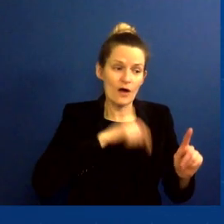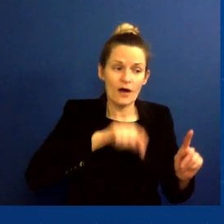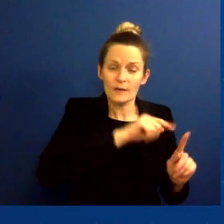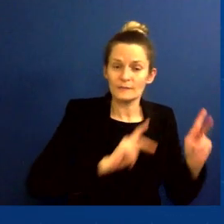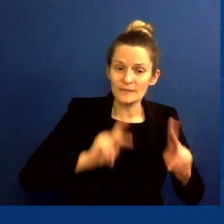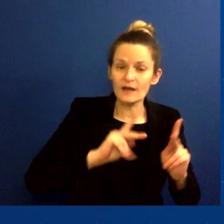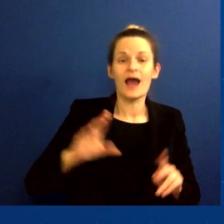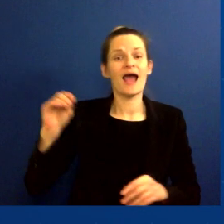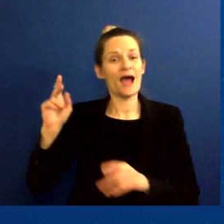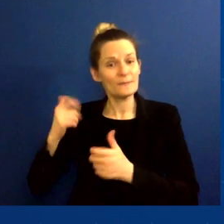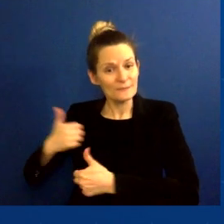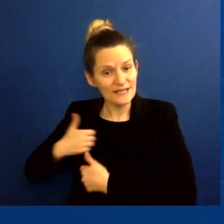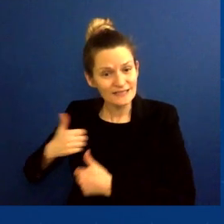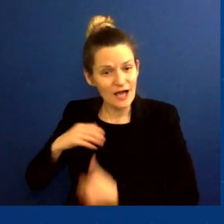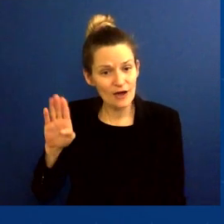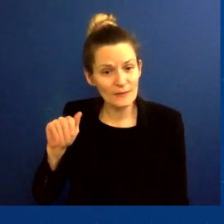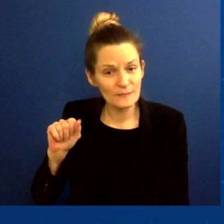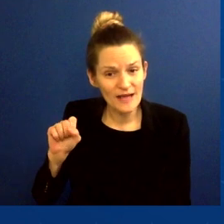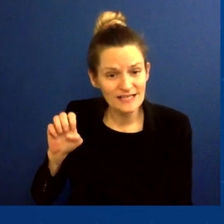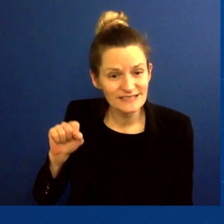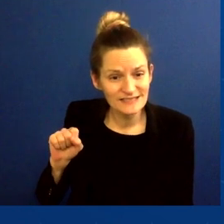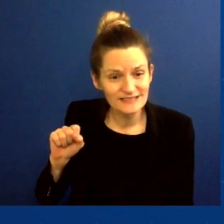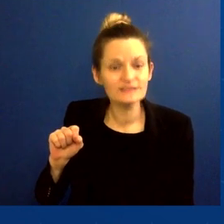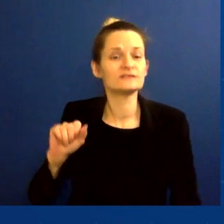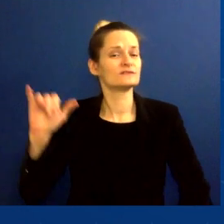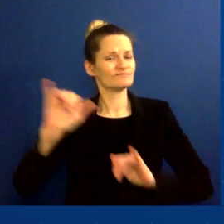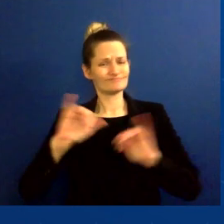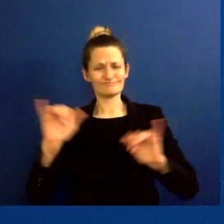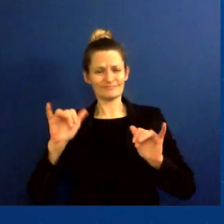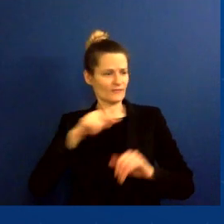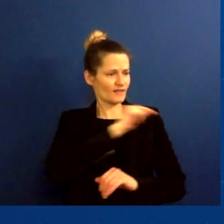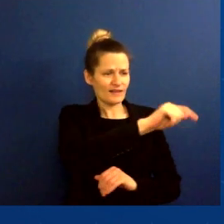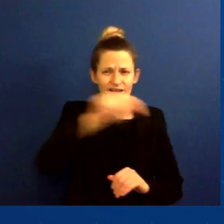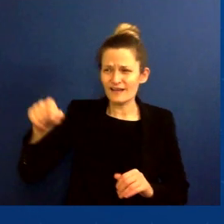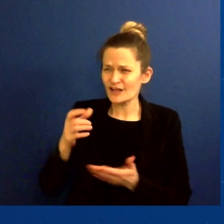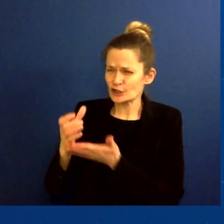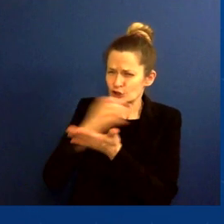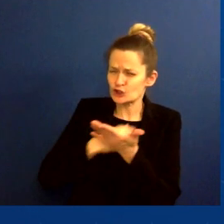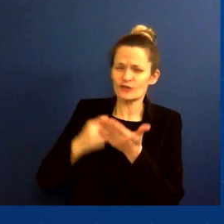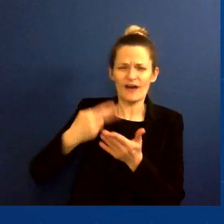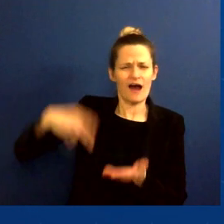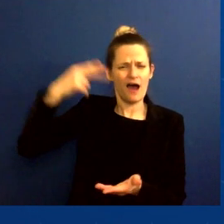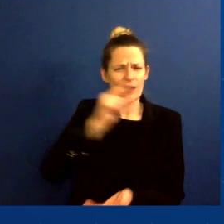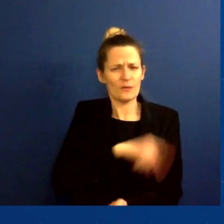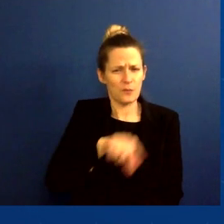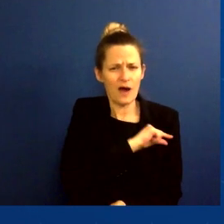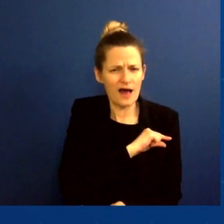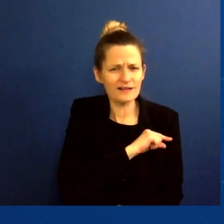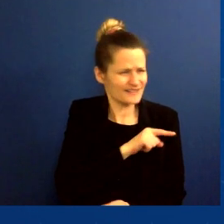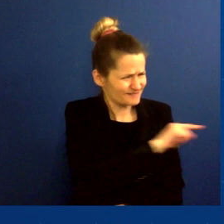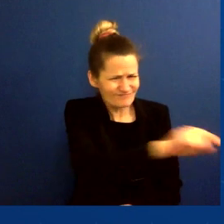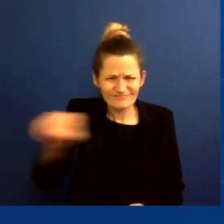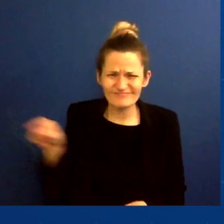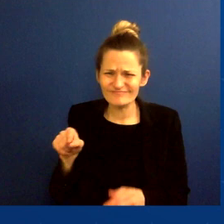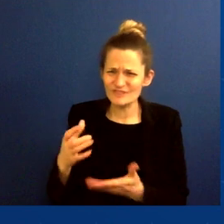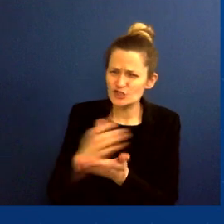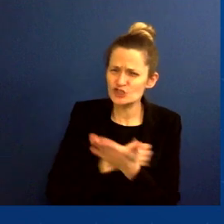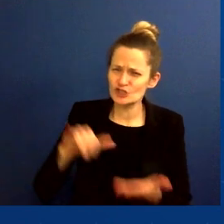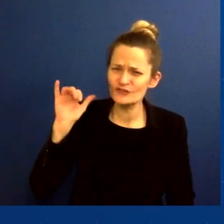It will hold up better